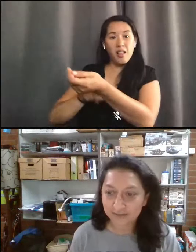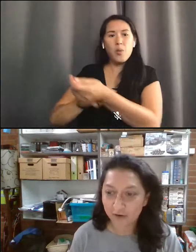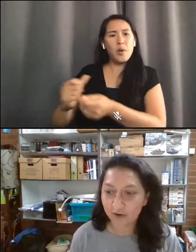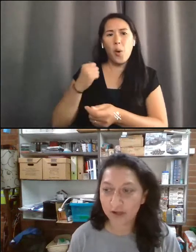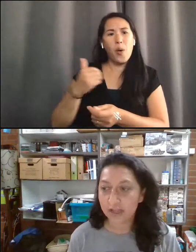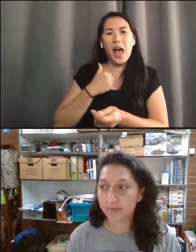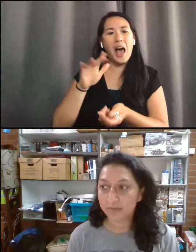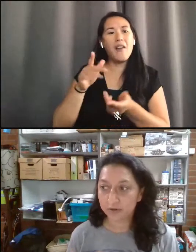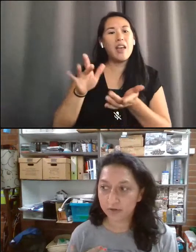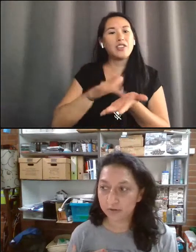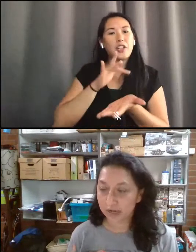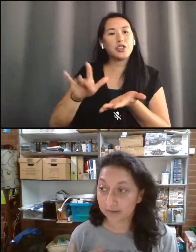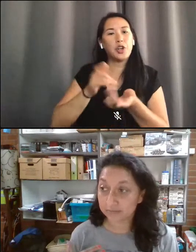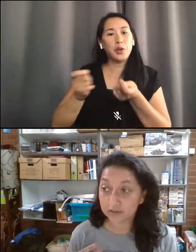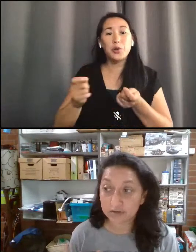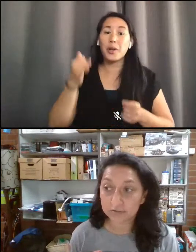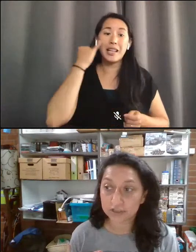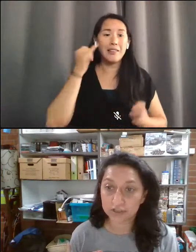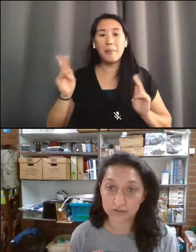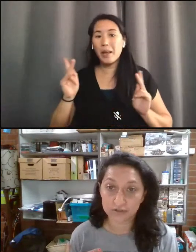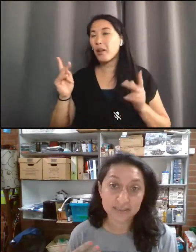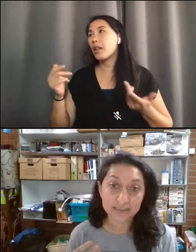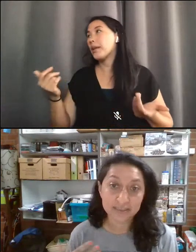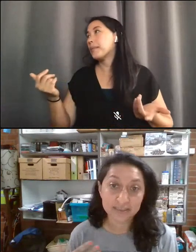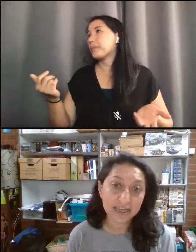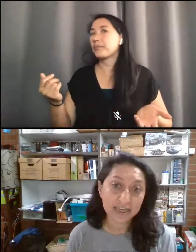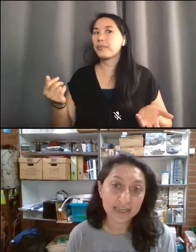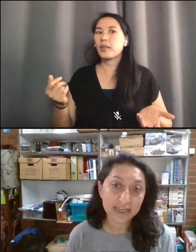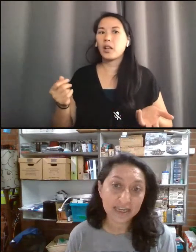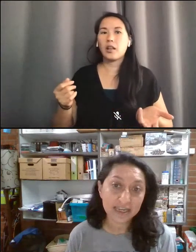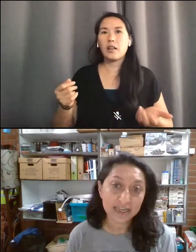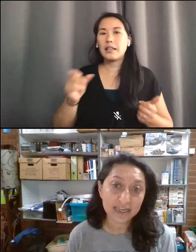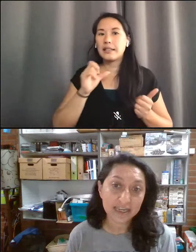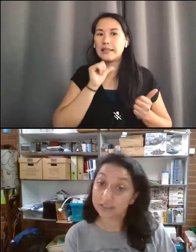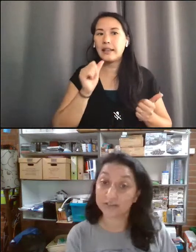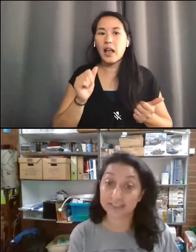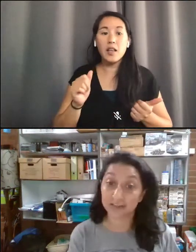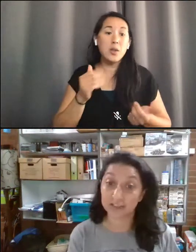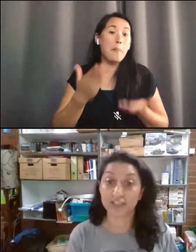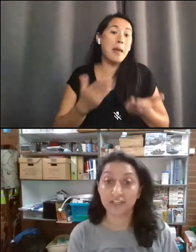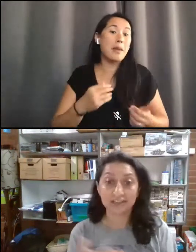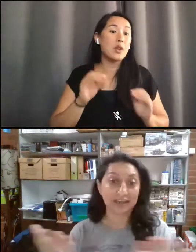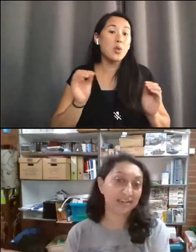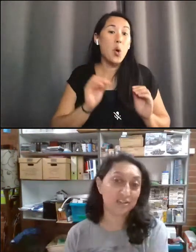for people who um struggled to see um we may not have had the voice over technology that led to